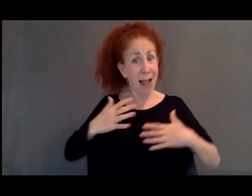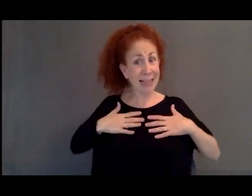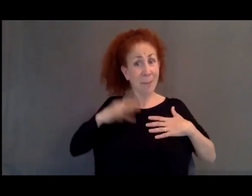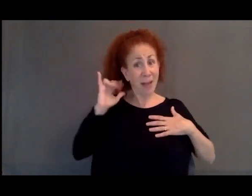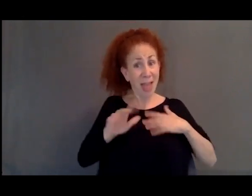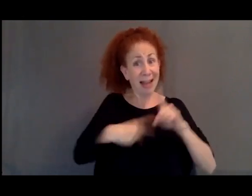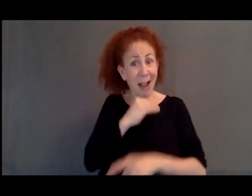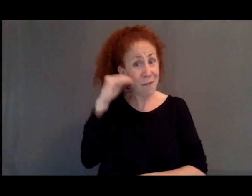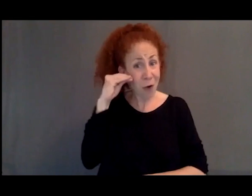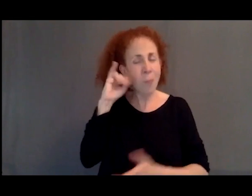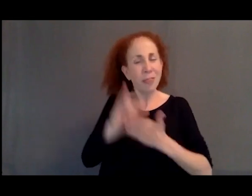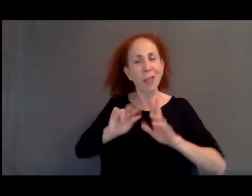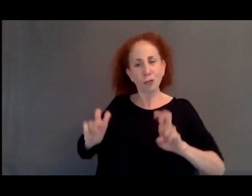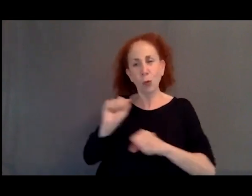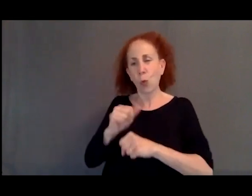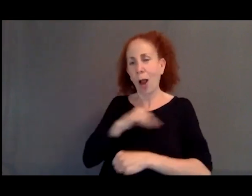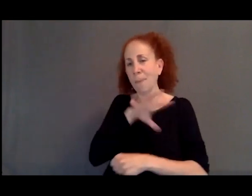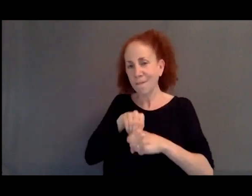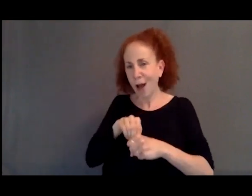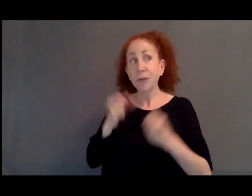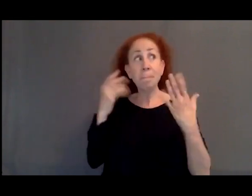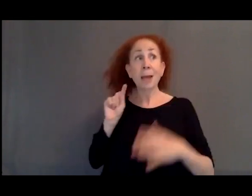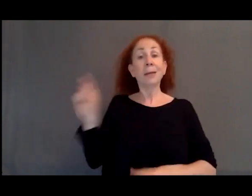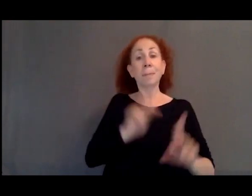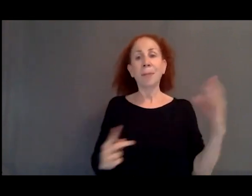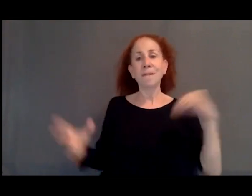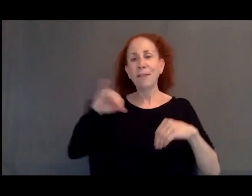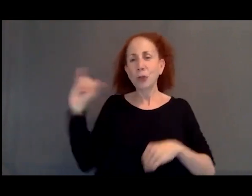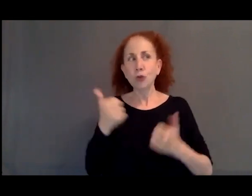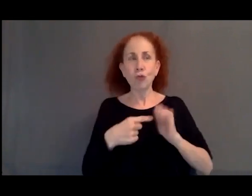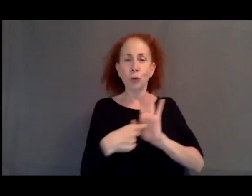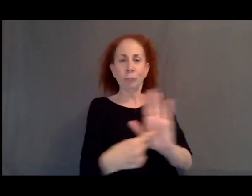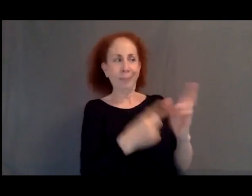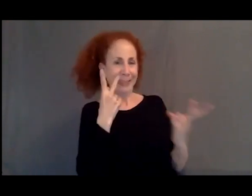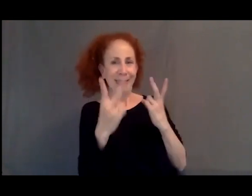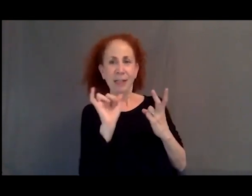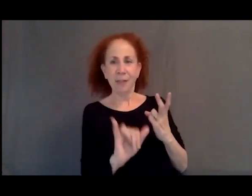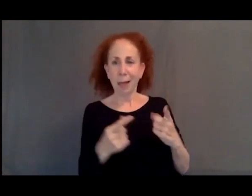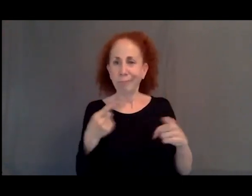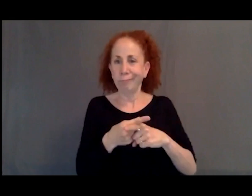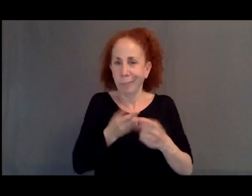I think that's part of what the critical work that I'm engaged and so many other people are engaged in is trying to point out.